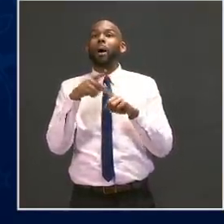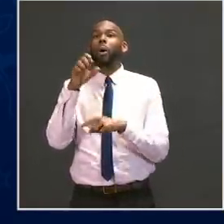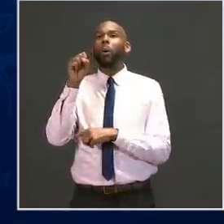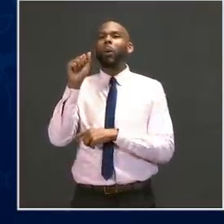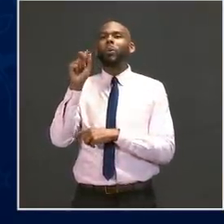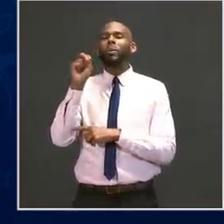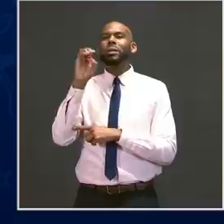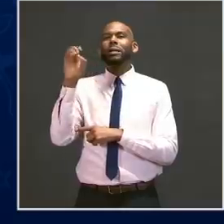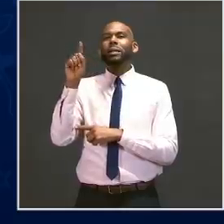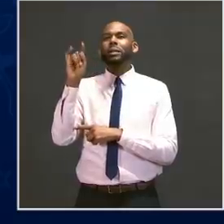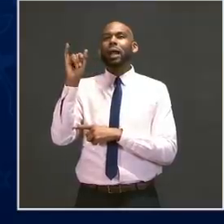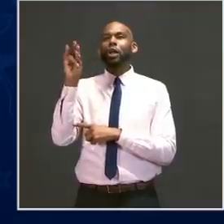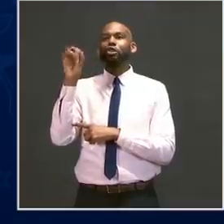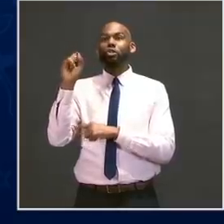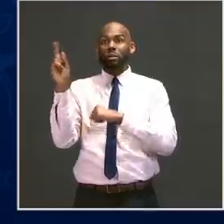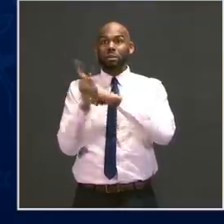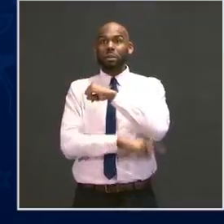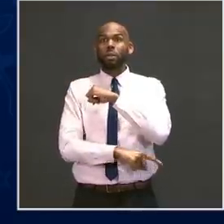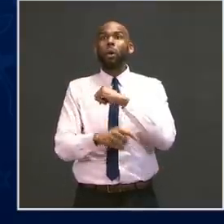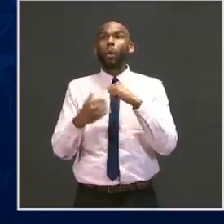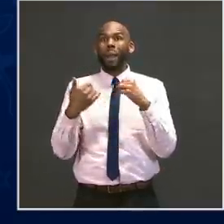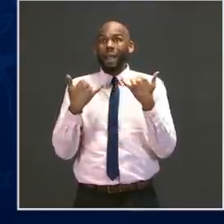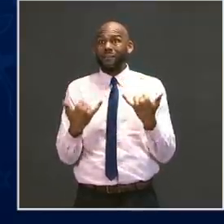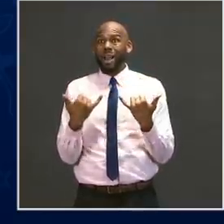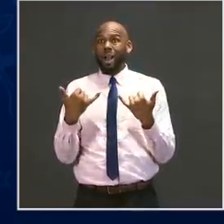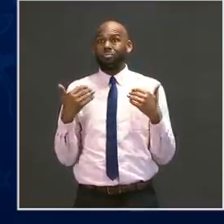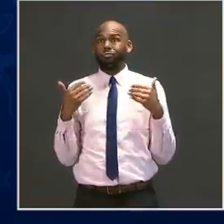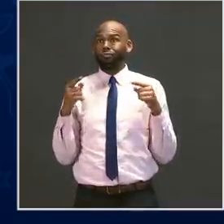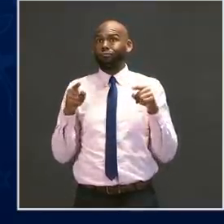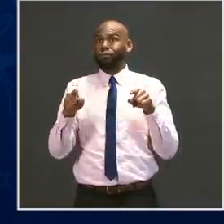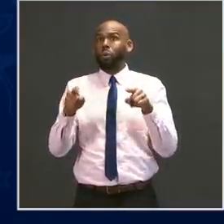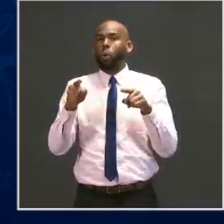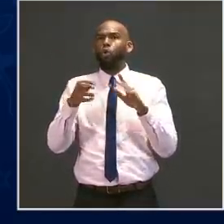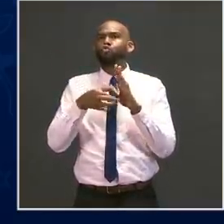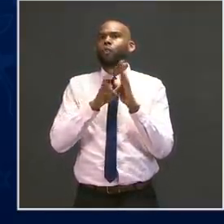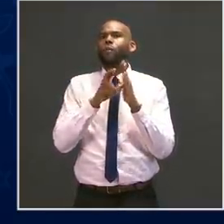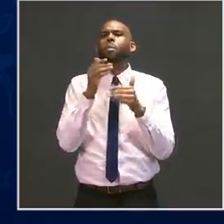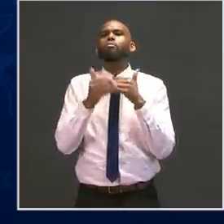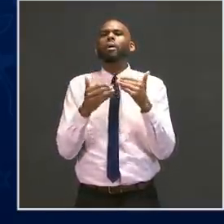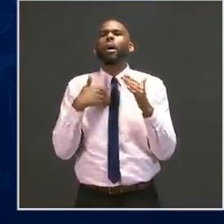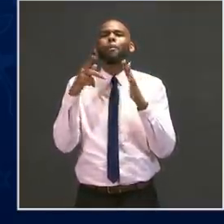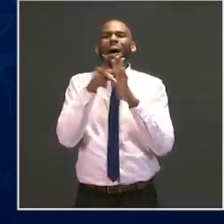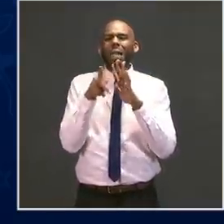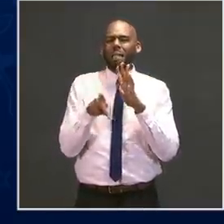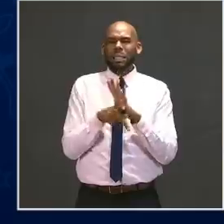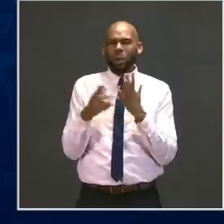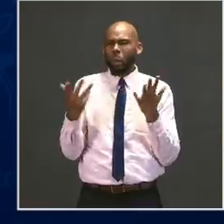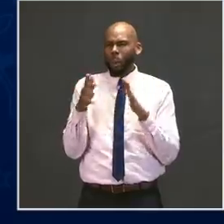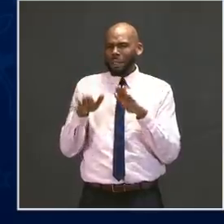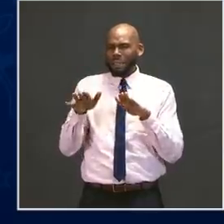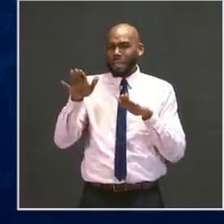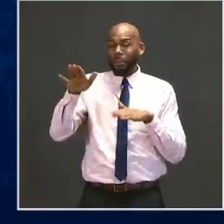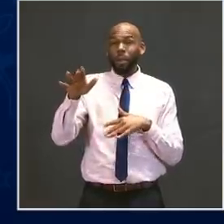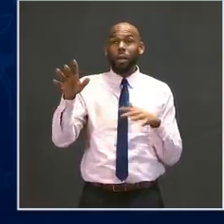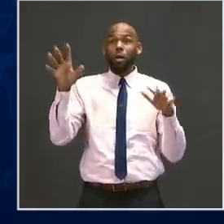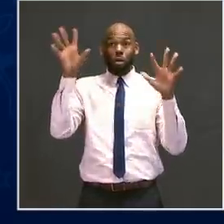which is that we have an ongoing review and process about our policies, what steps will be taken. Of course, the President reserves the right to respond